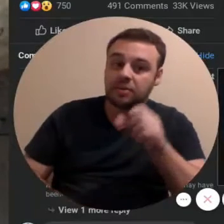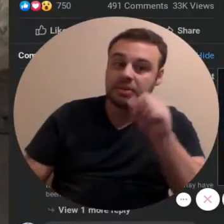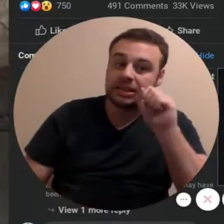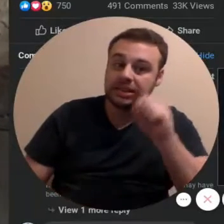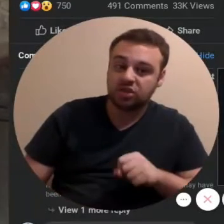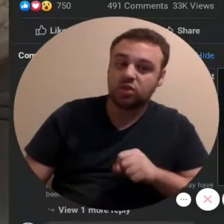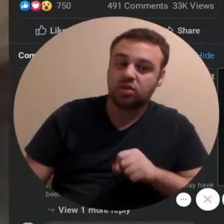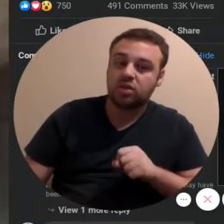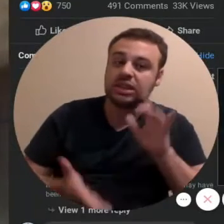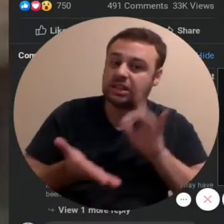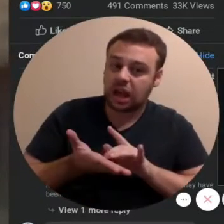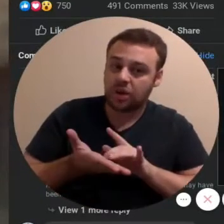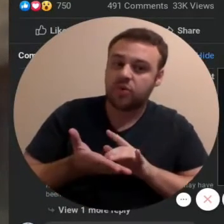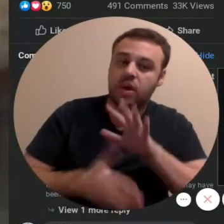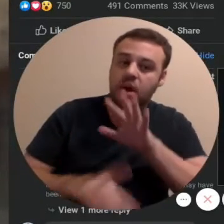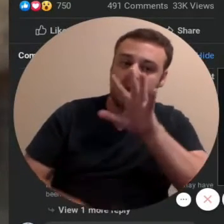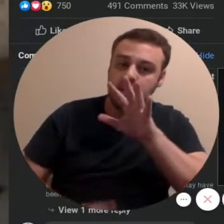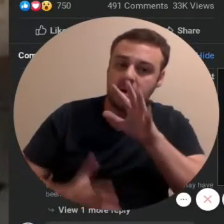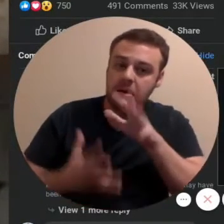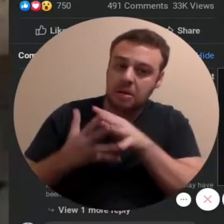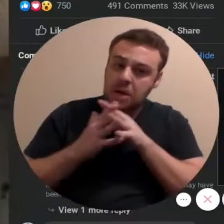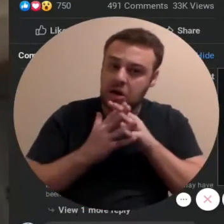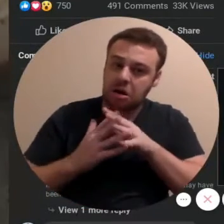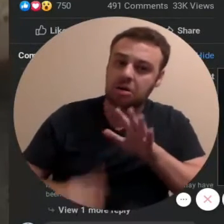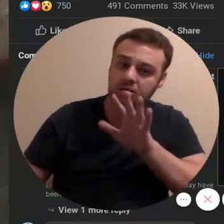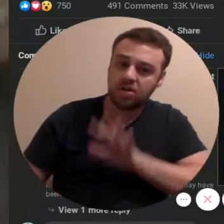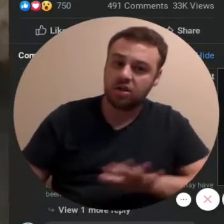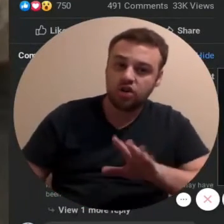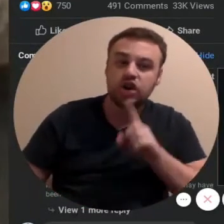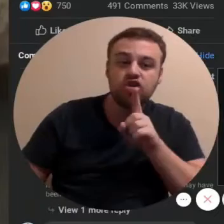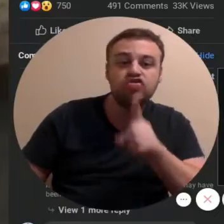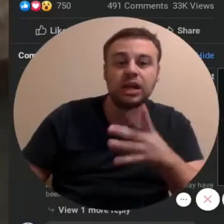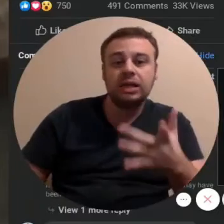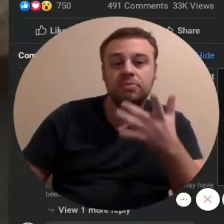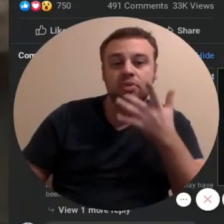little humidifier in here. They like a little humid environment.